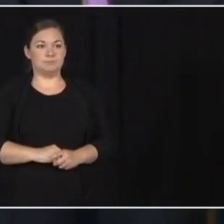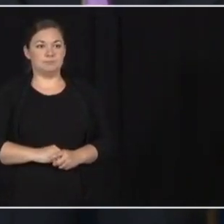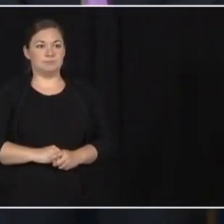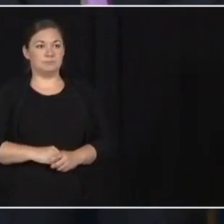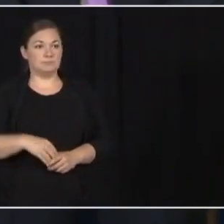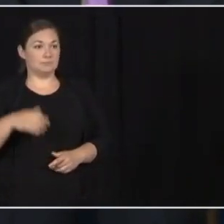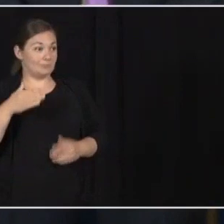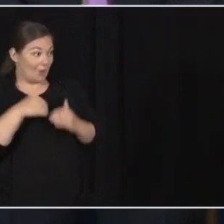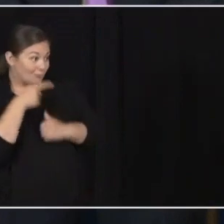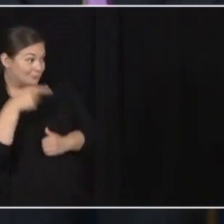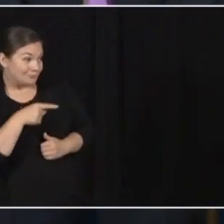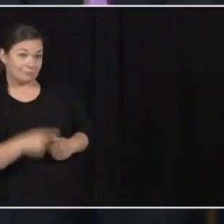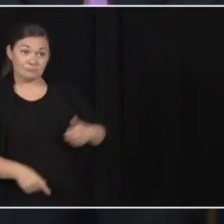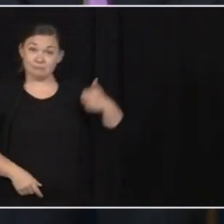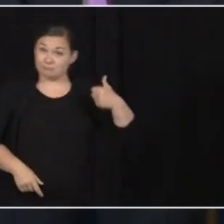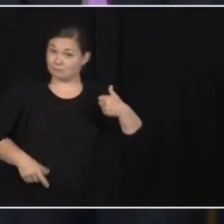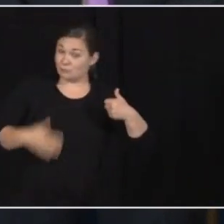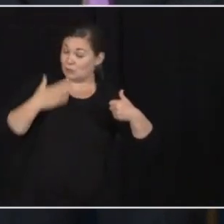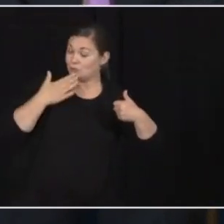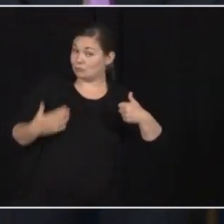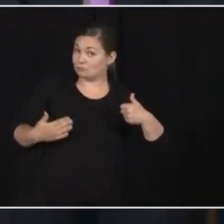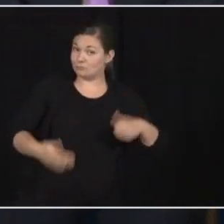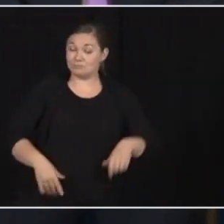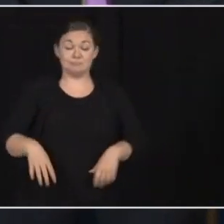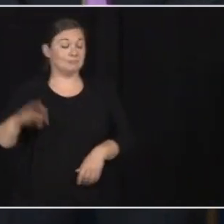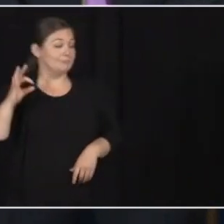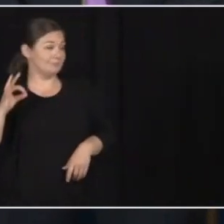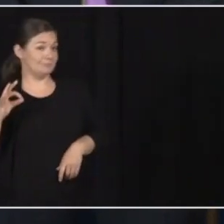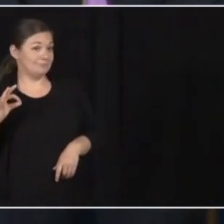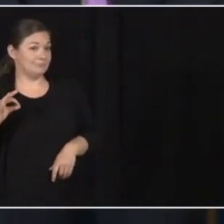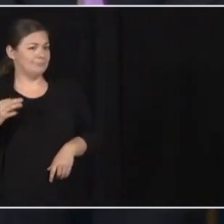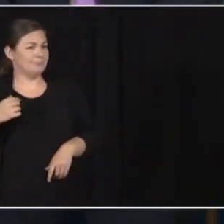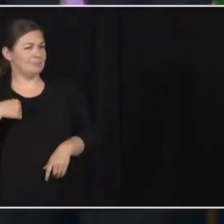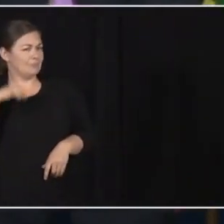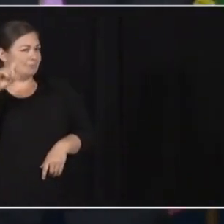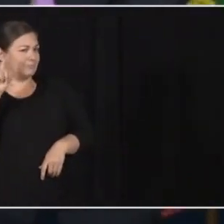Slowed premier, question about beaches.